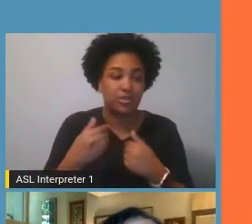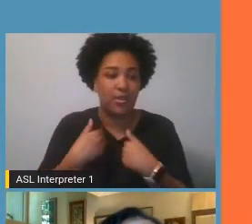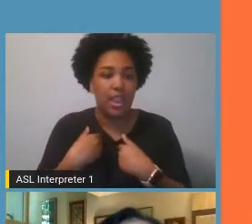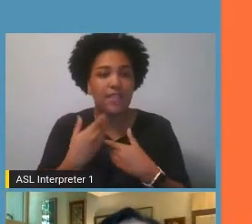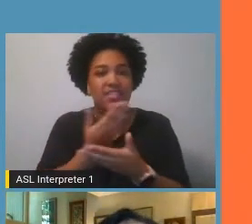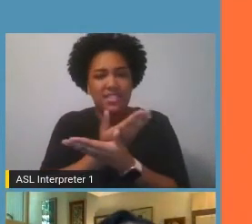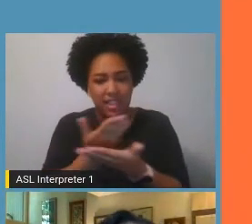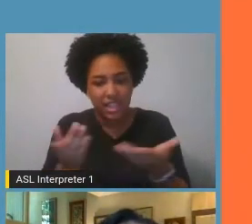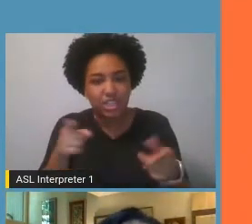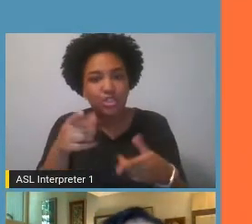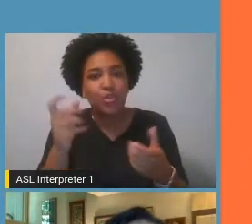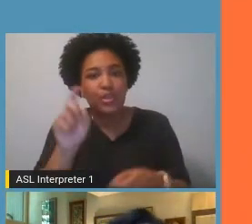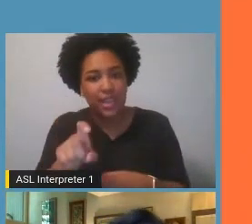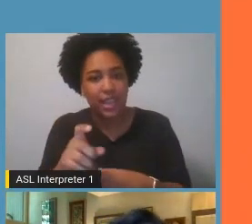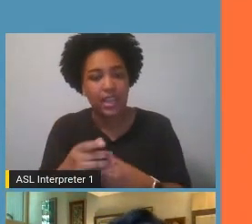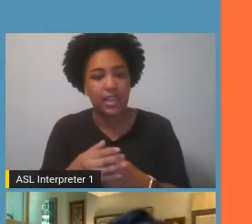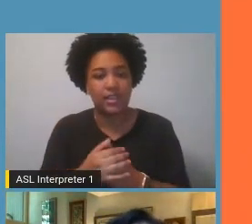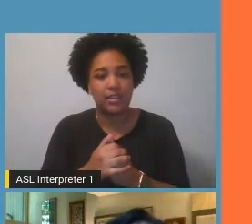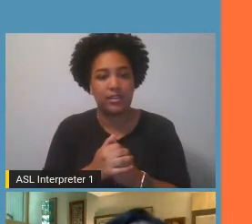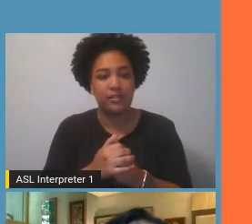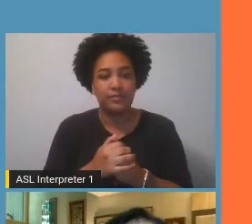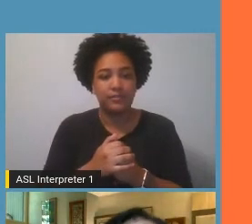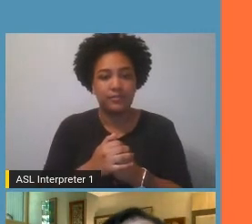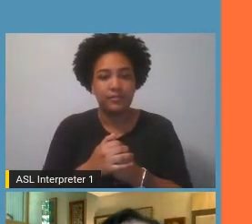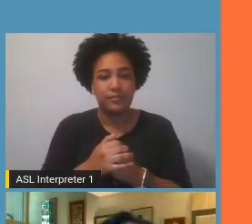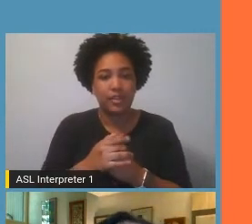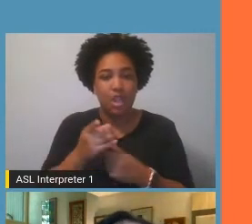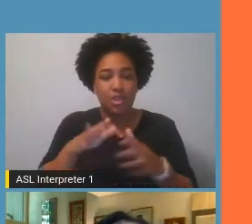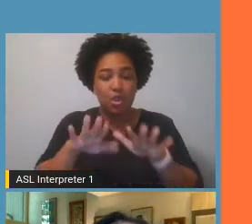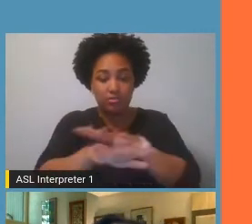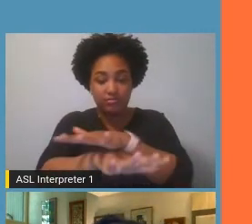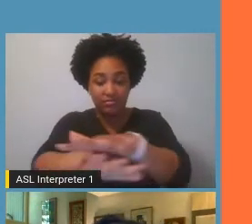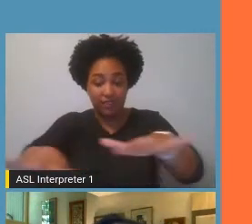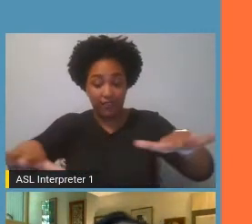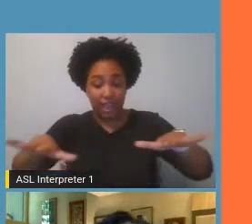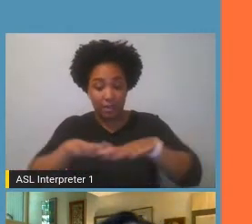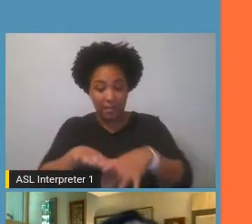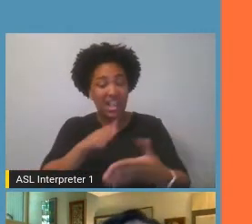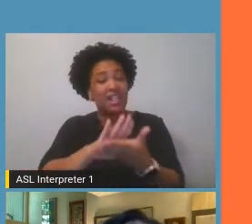each space should be well lit and clean, your environment should be neutral and mat with limited